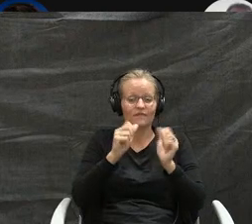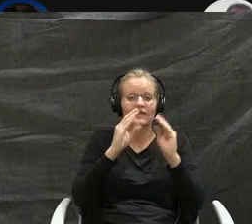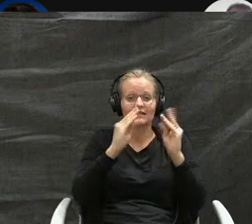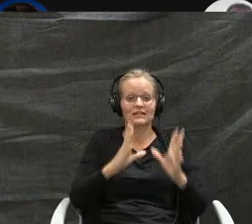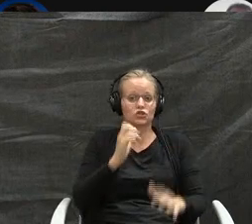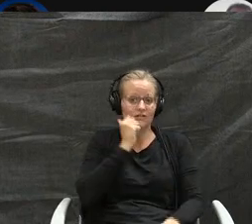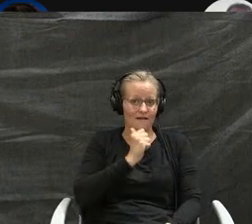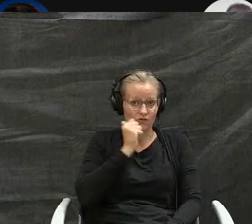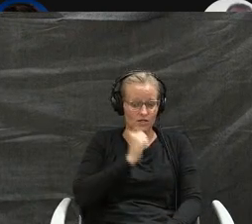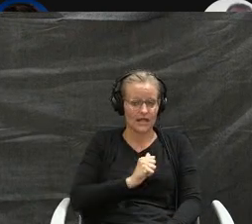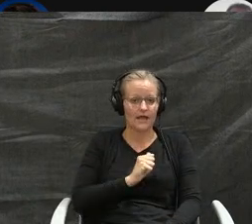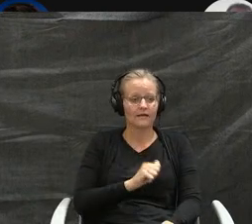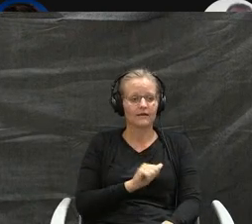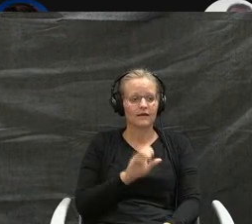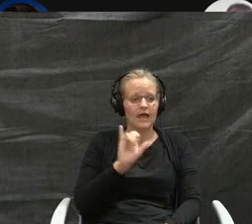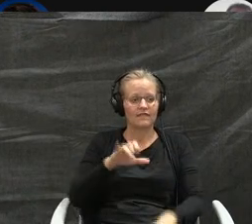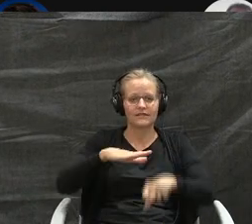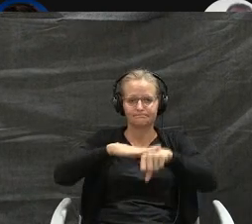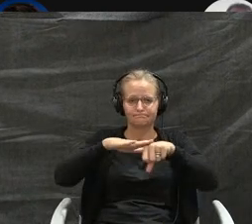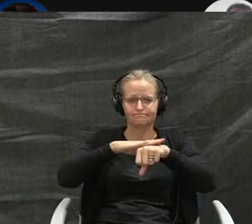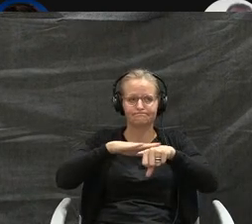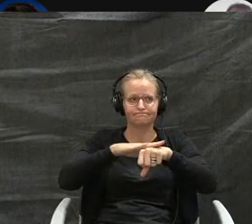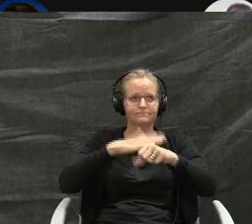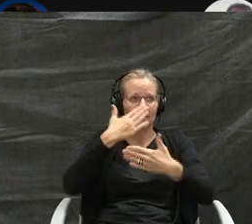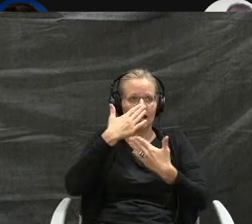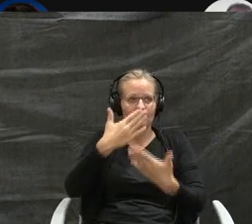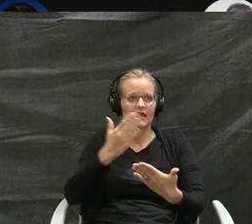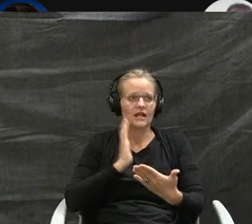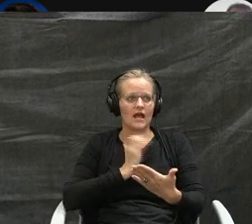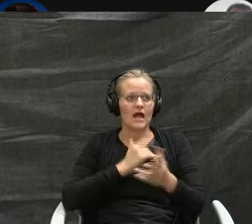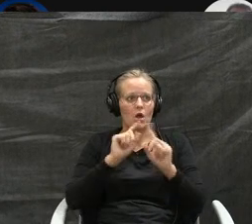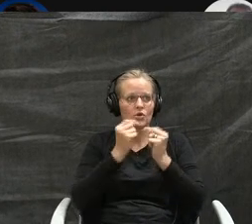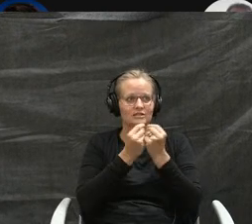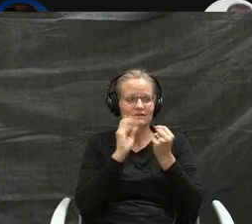highlight. I want to thank our team for all of their work and I